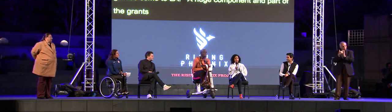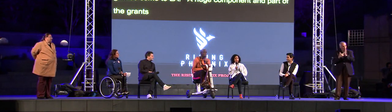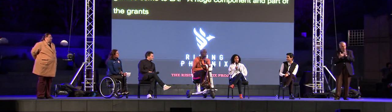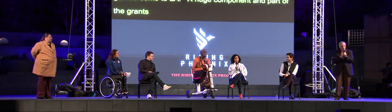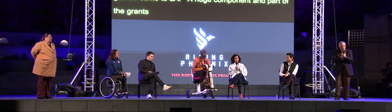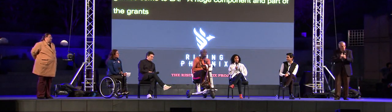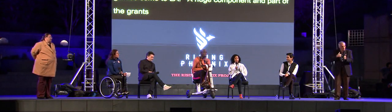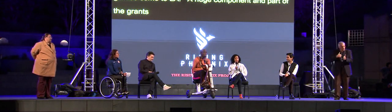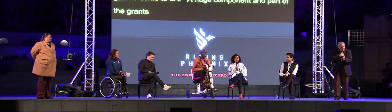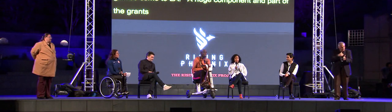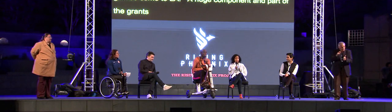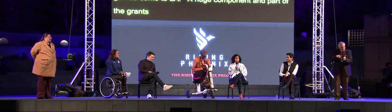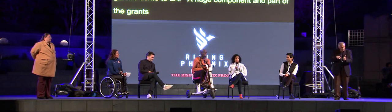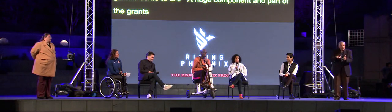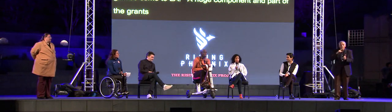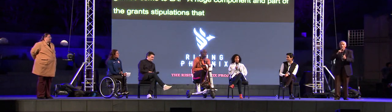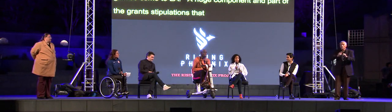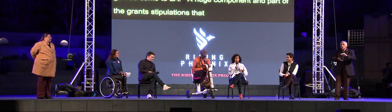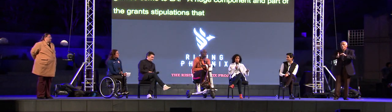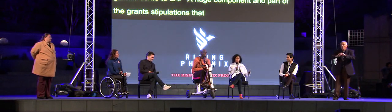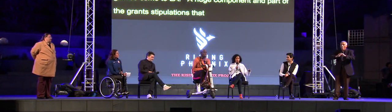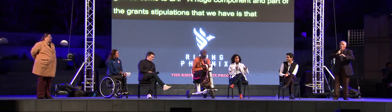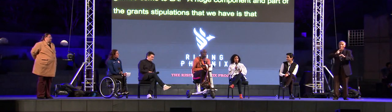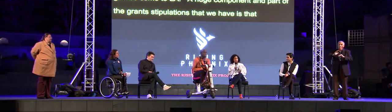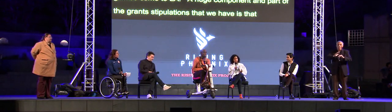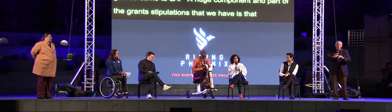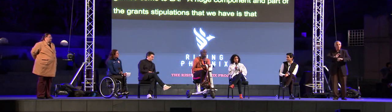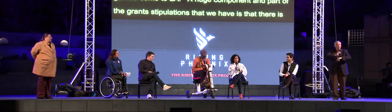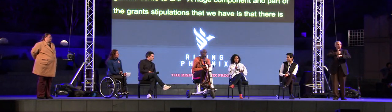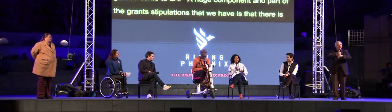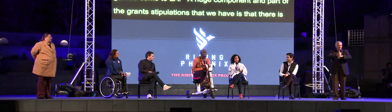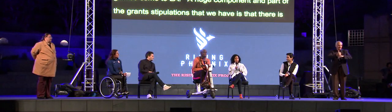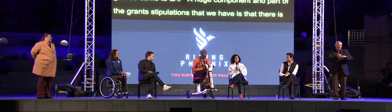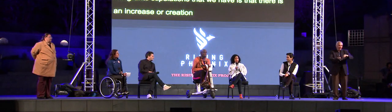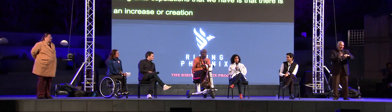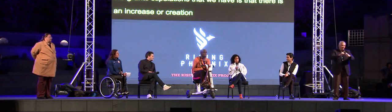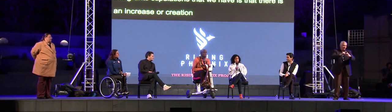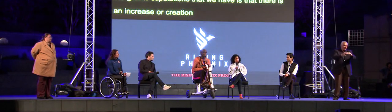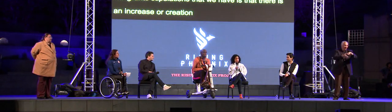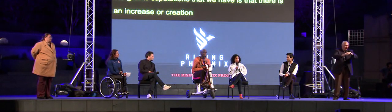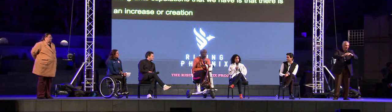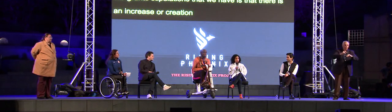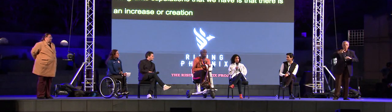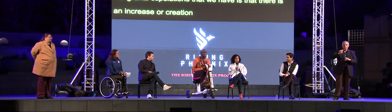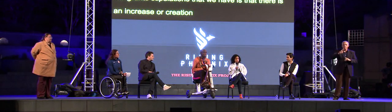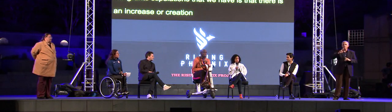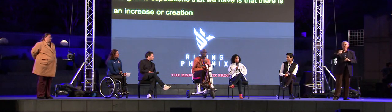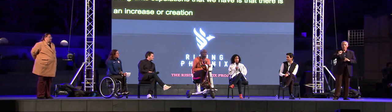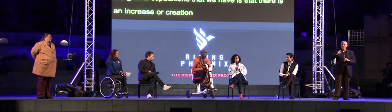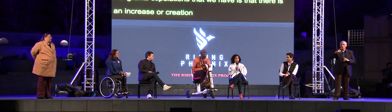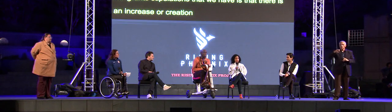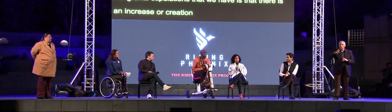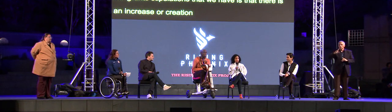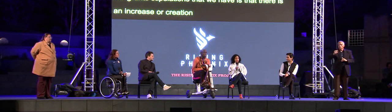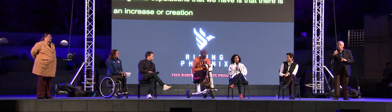is an increase, or at least a creation and then an increase, of Paris sport for kids throughout LA,